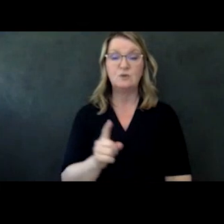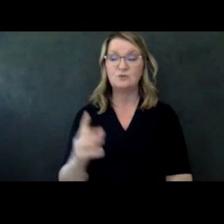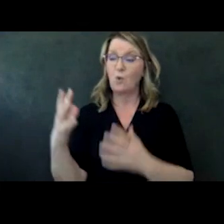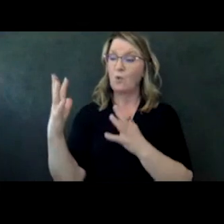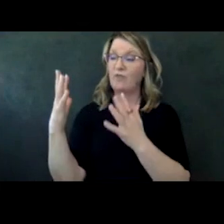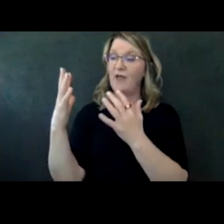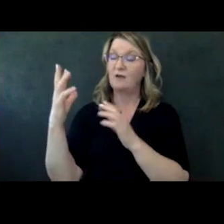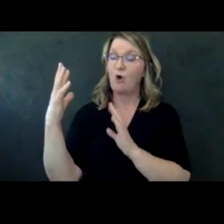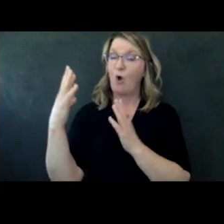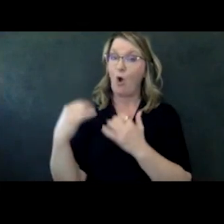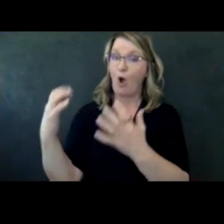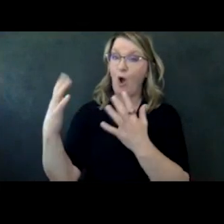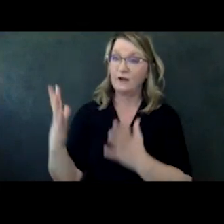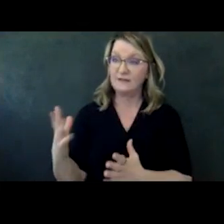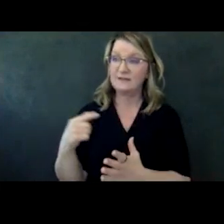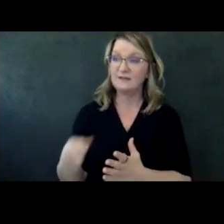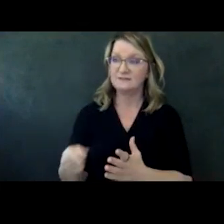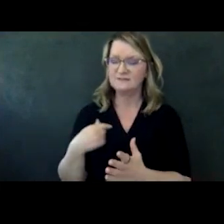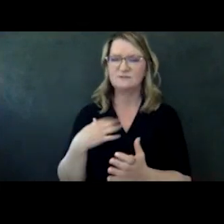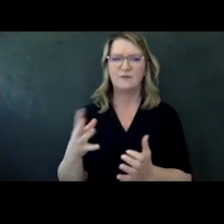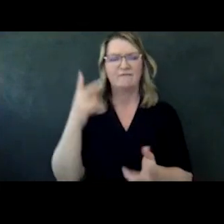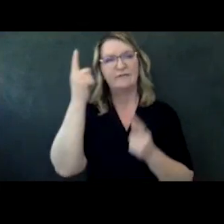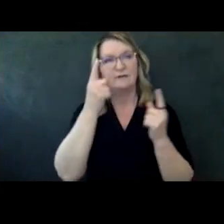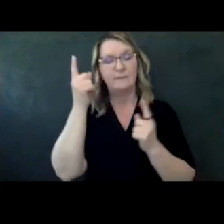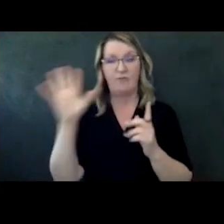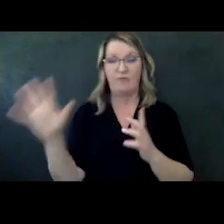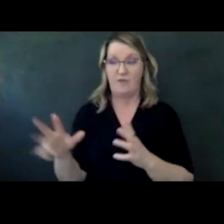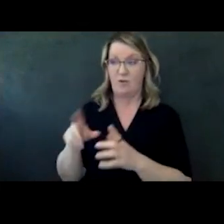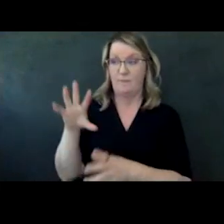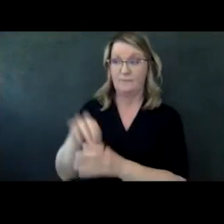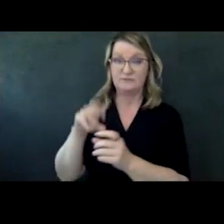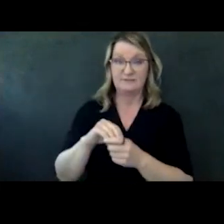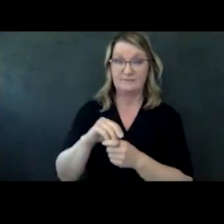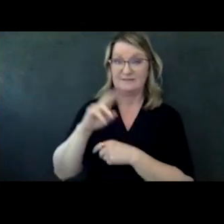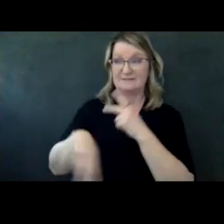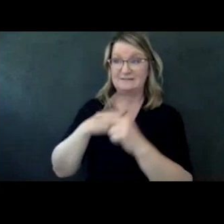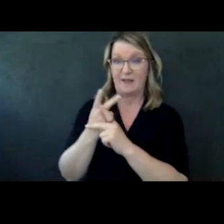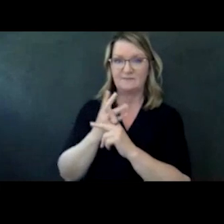participant types and their values. Remember, this is your secondary audience, but as you're